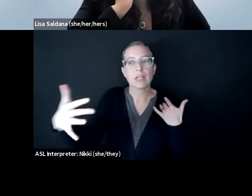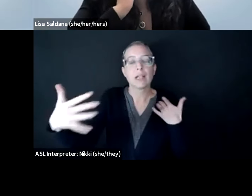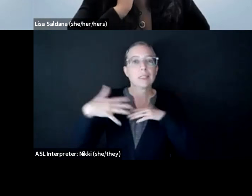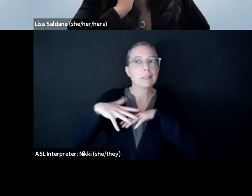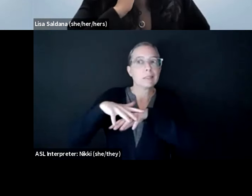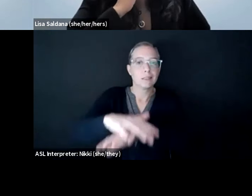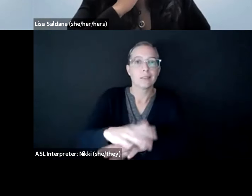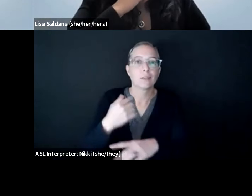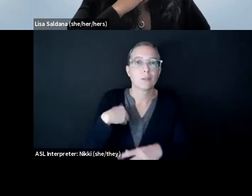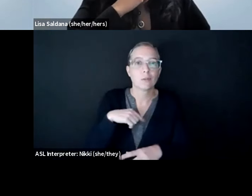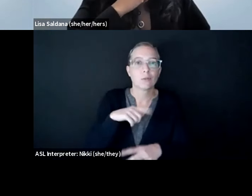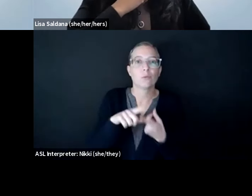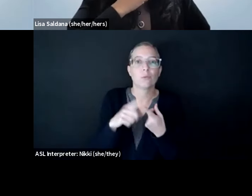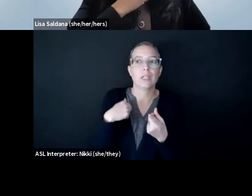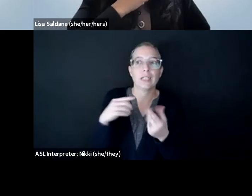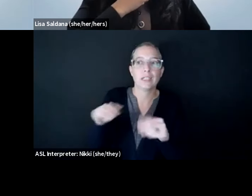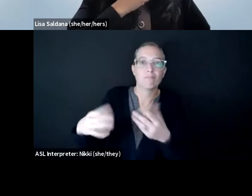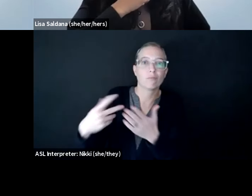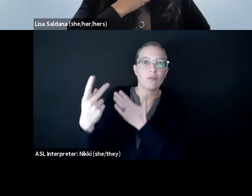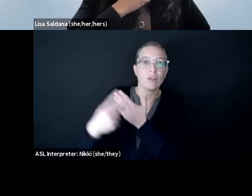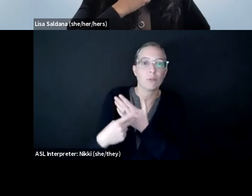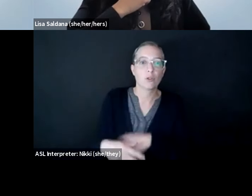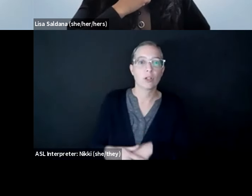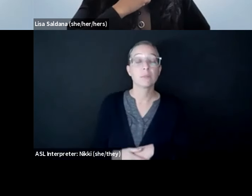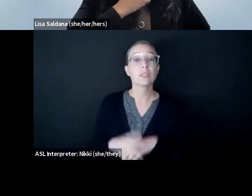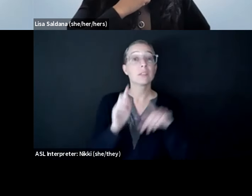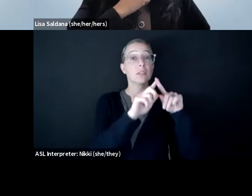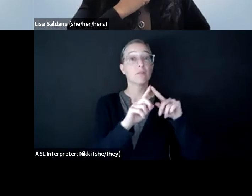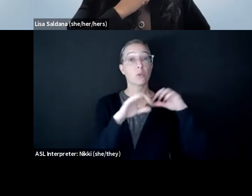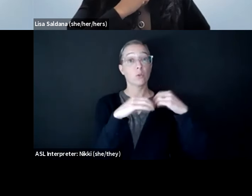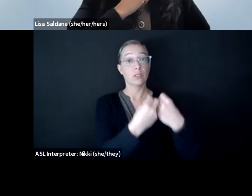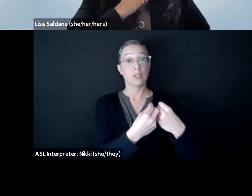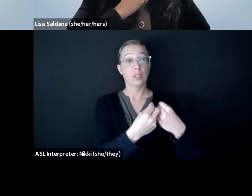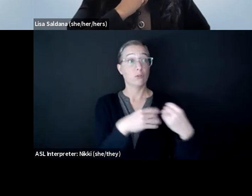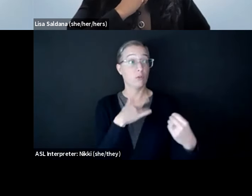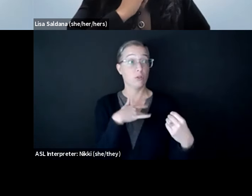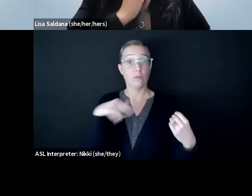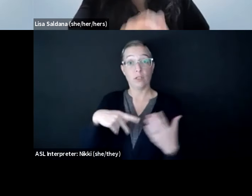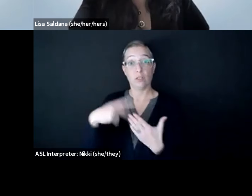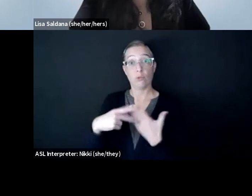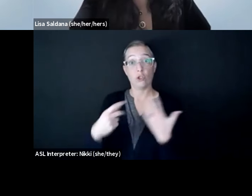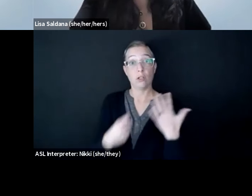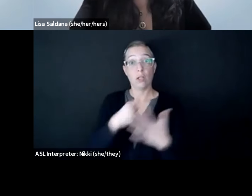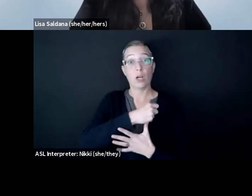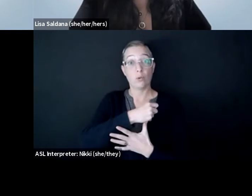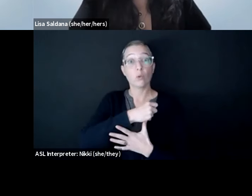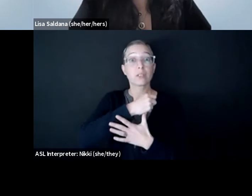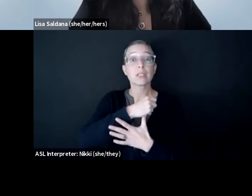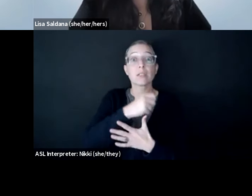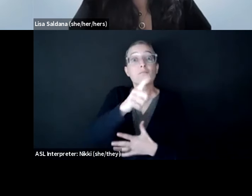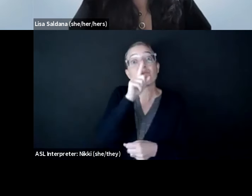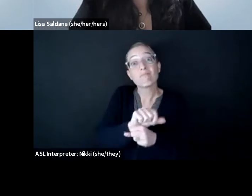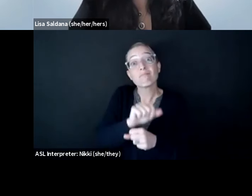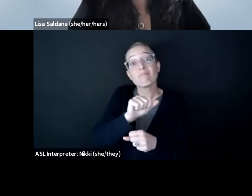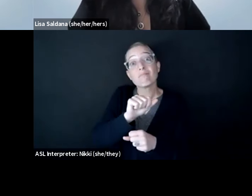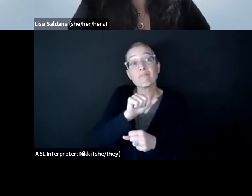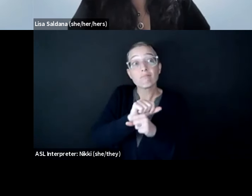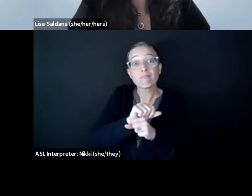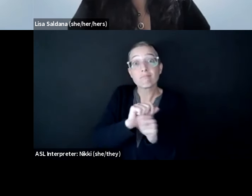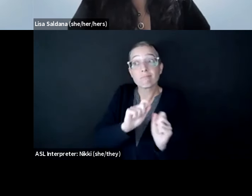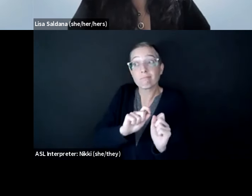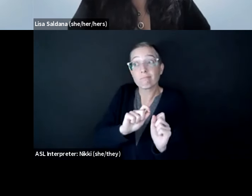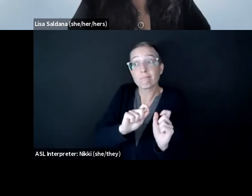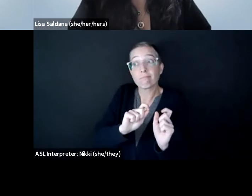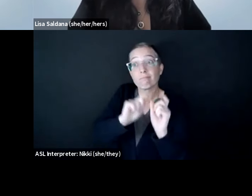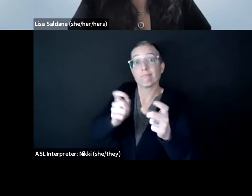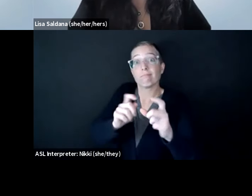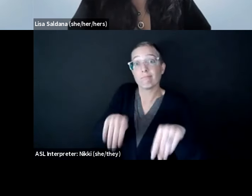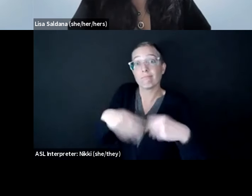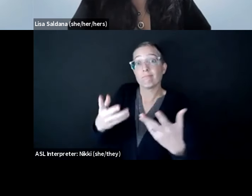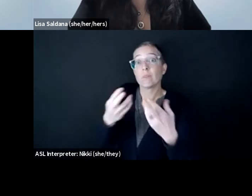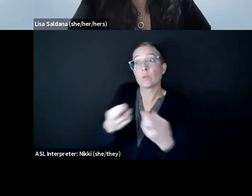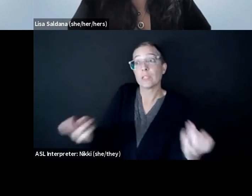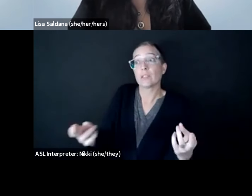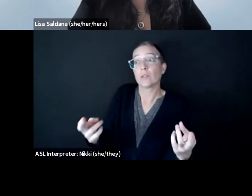Kris Krasnowski: You know organizations that, for whom this is a high priority tend to really devote the resources and the felt the capacity to be able to continue them and sustain them.